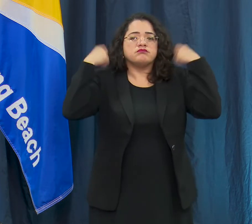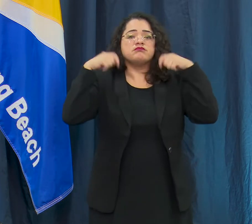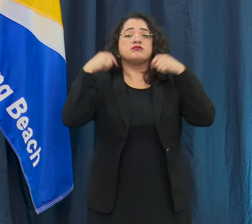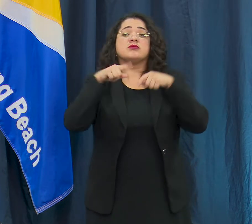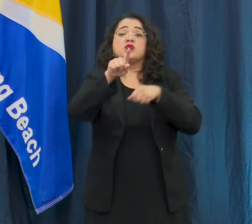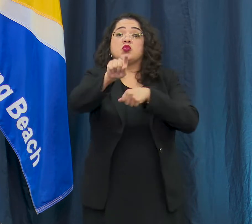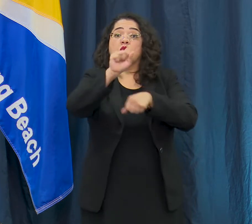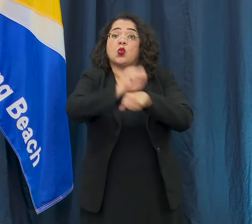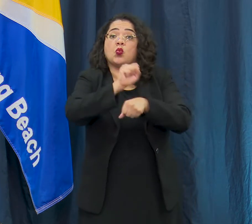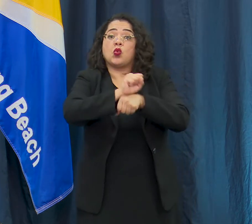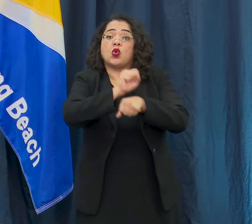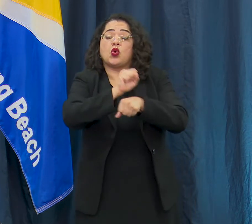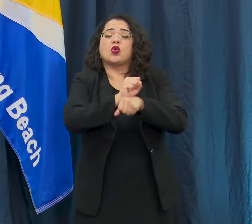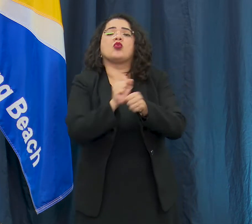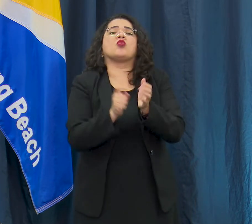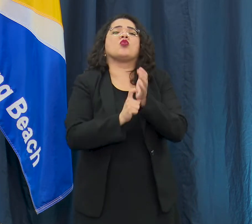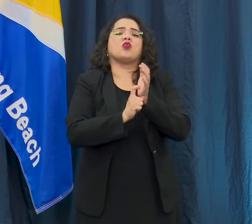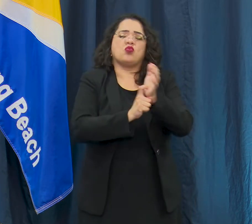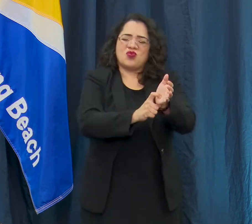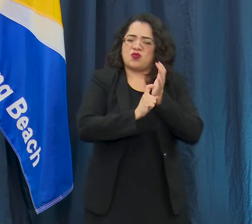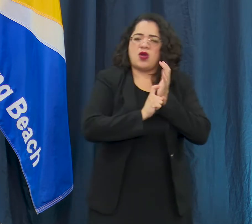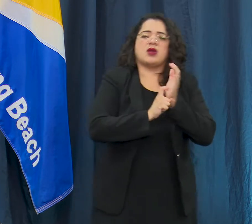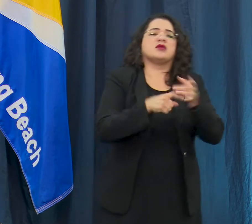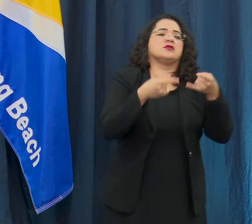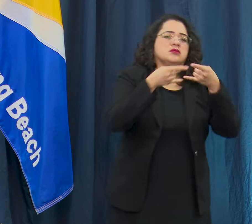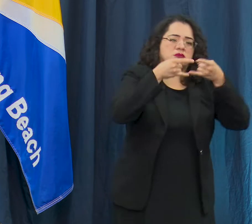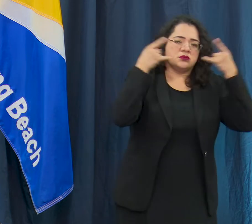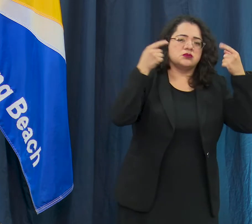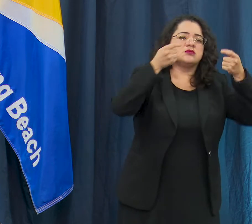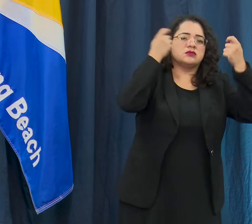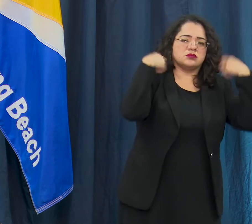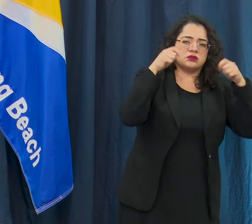locations, we need to wear face coverings and gloves and of course if you are